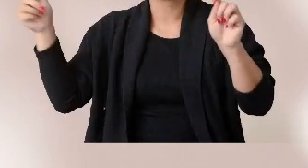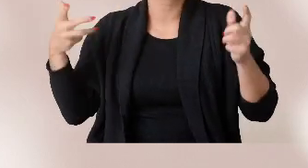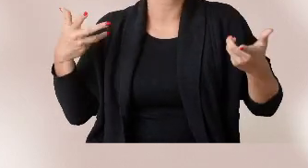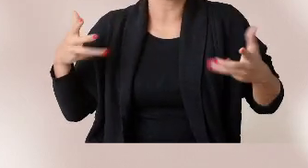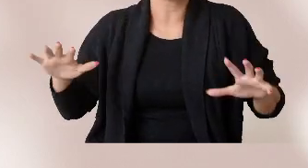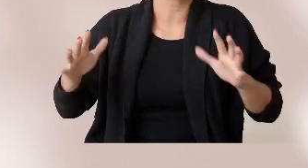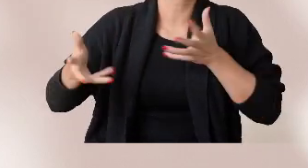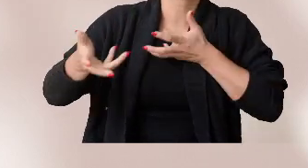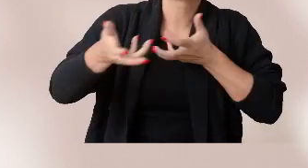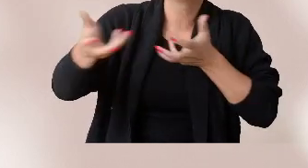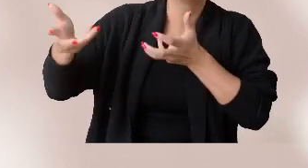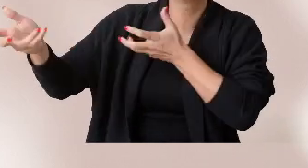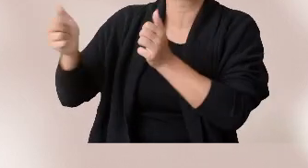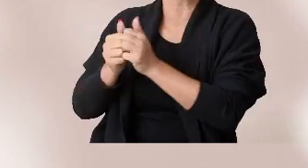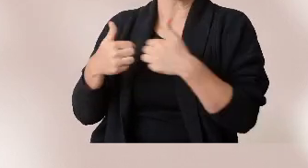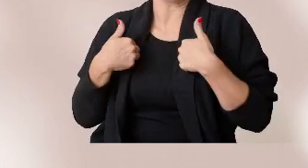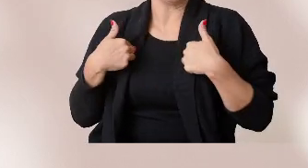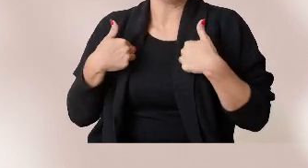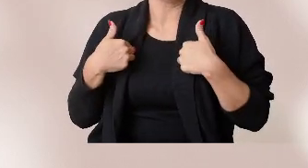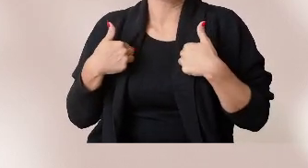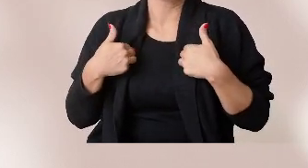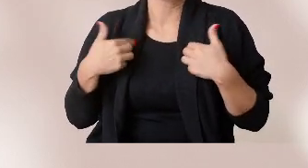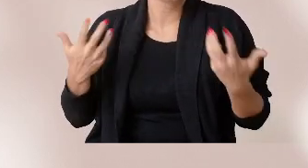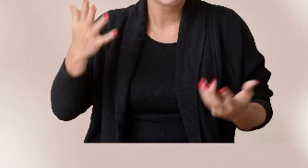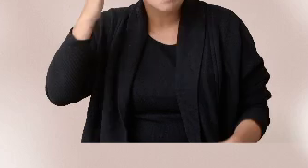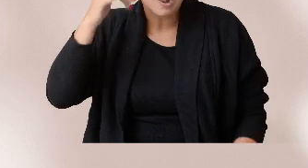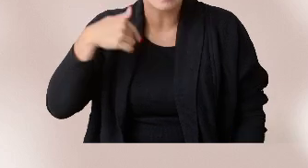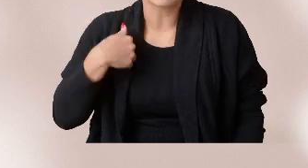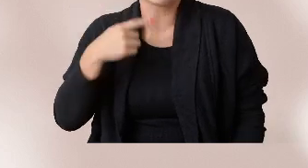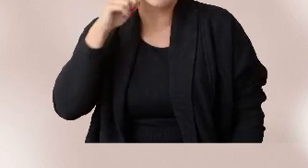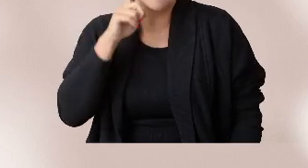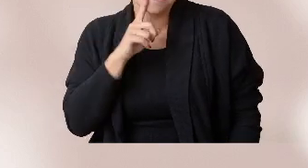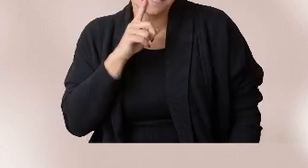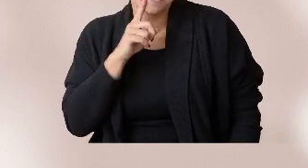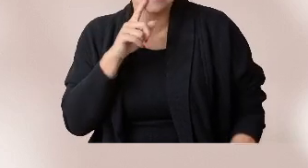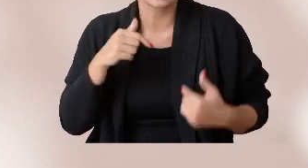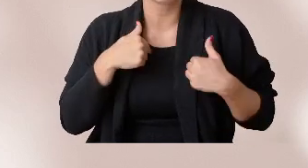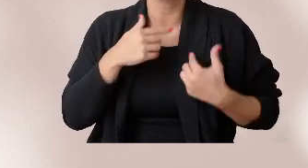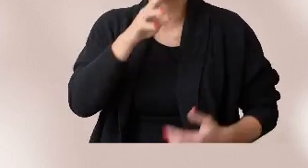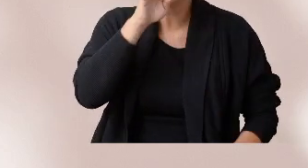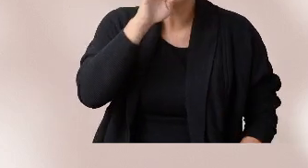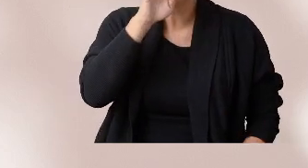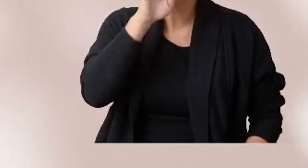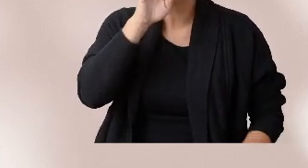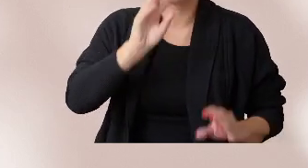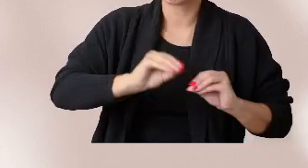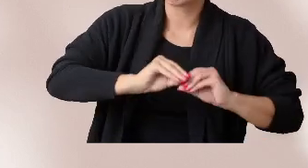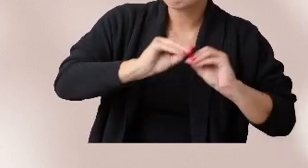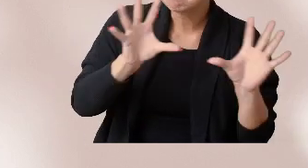Why did that matter to me? Because I'm deaf. I may speak beautifully, but I cannot hear your voice.